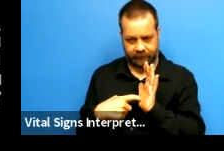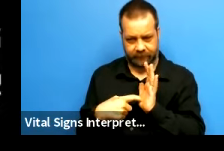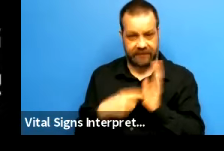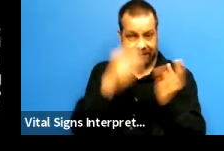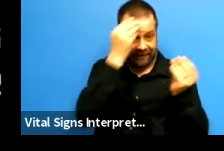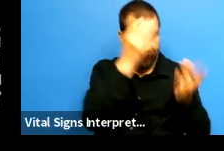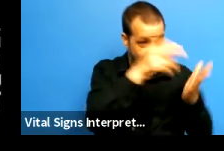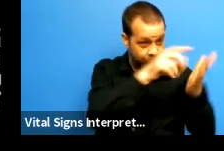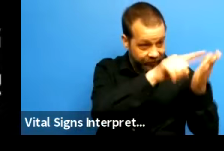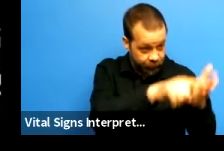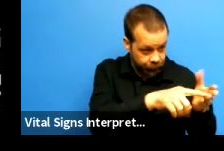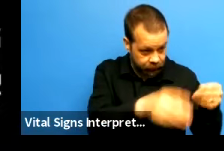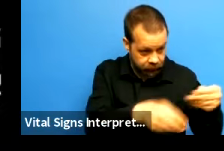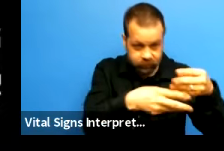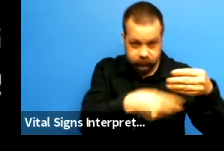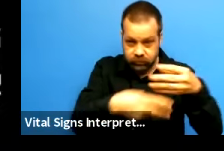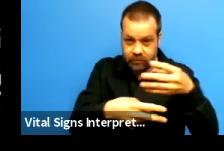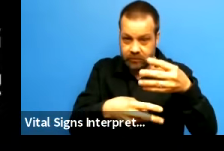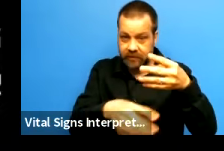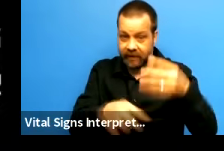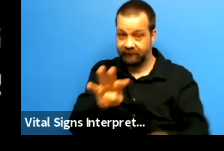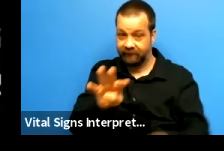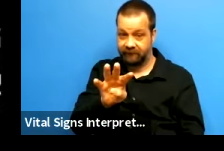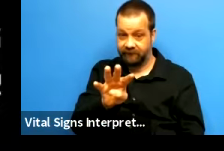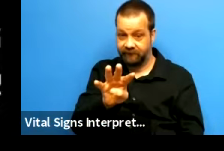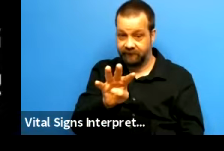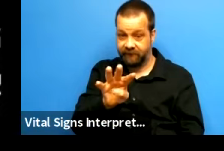is that 40% of the people